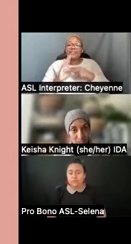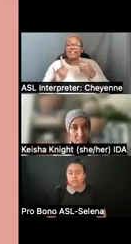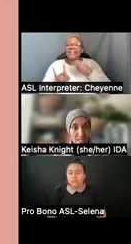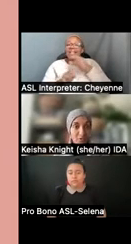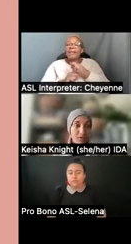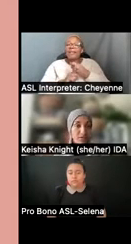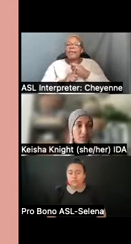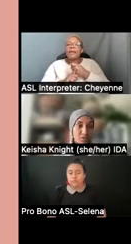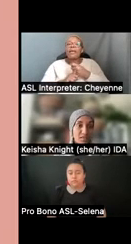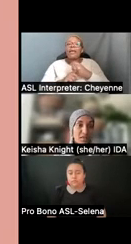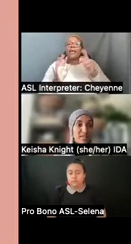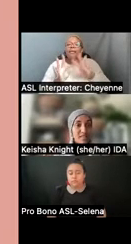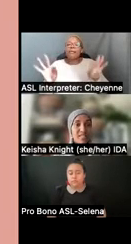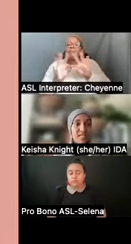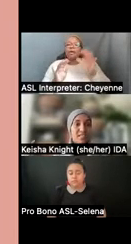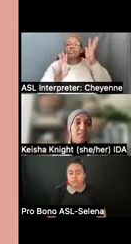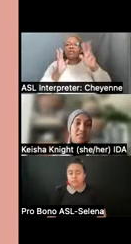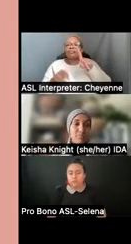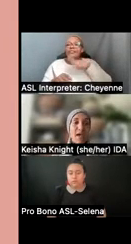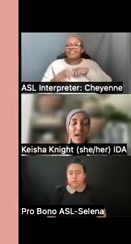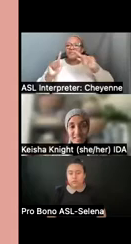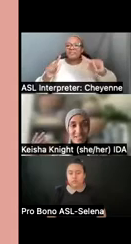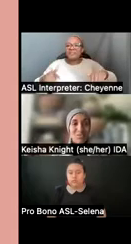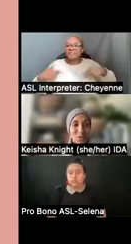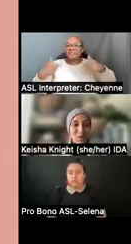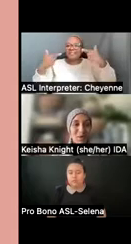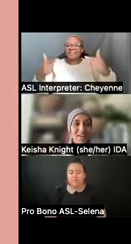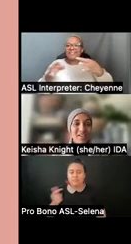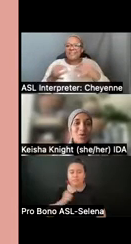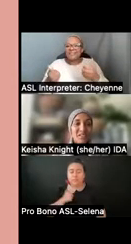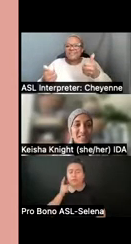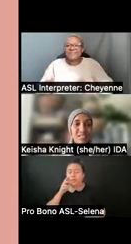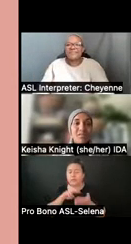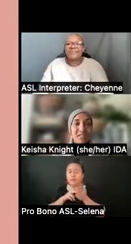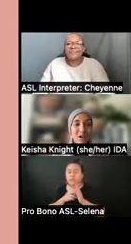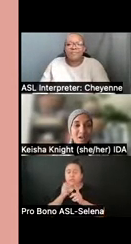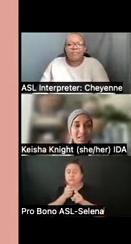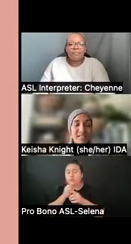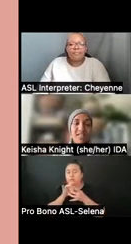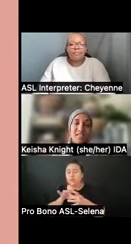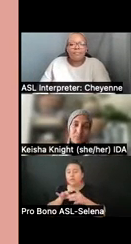I think the intended impact I kind of spoke about with accessibility and audience.